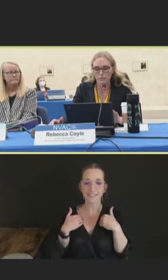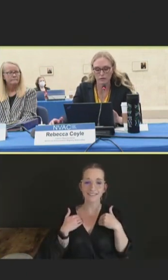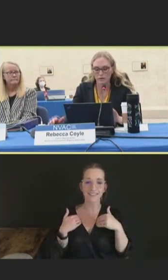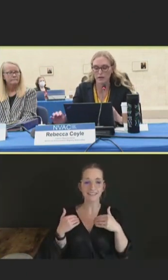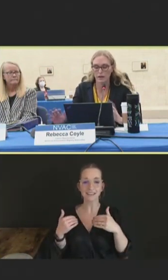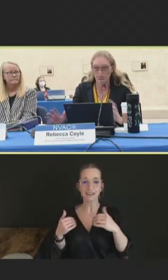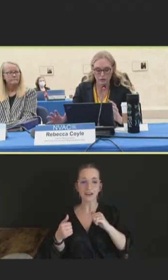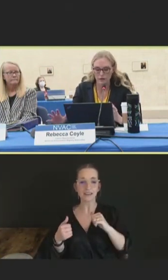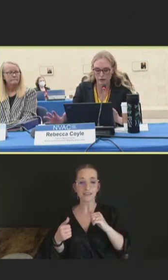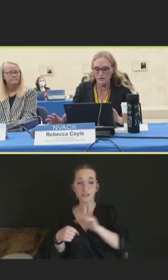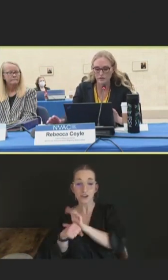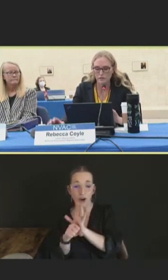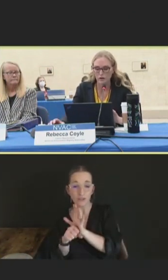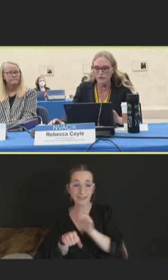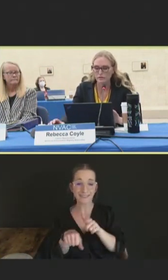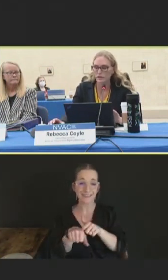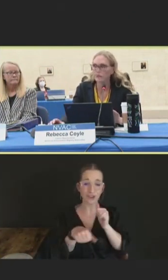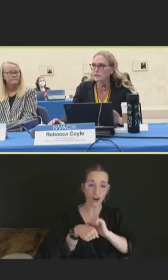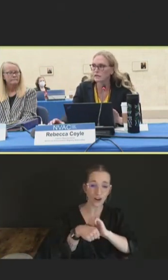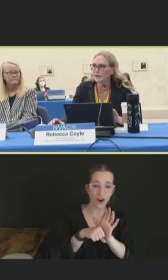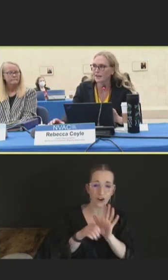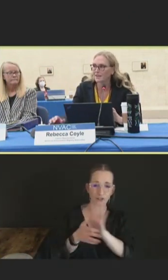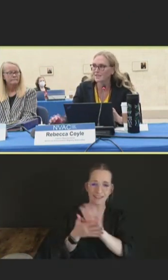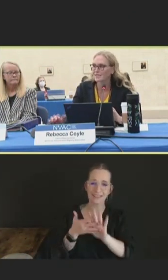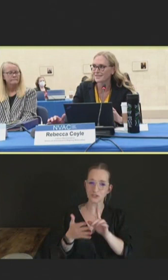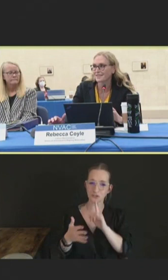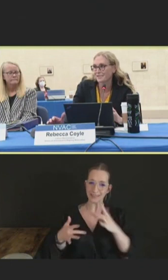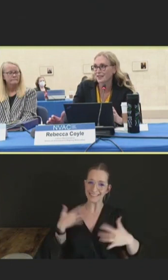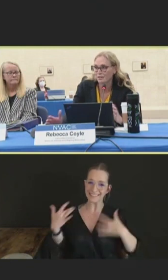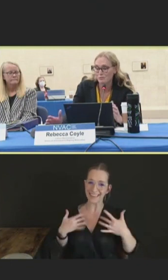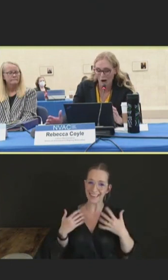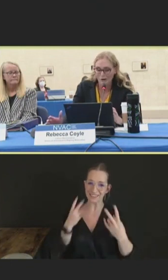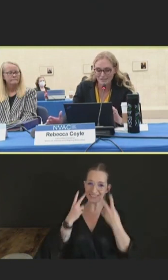and other areas as well. So, it's kind of exciting to actually see this in progress